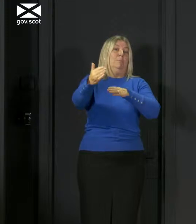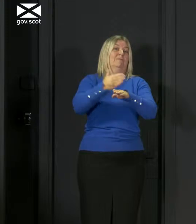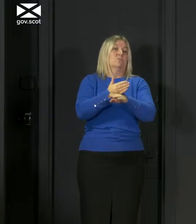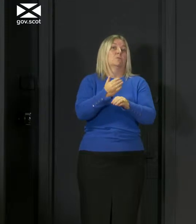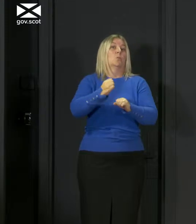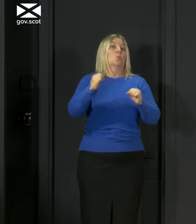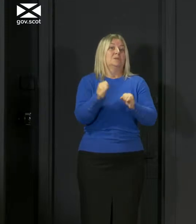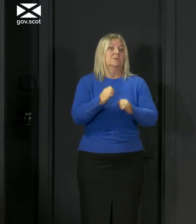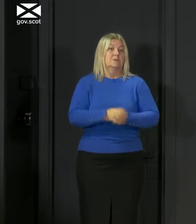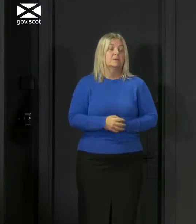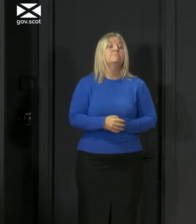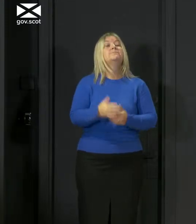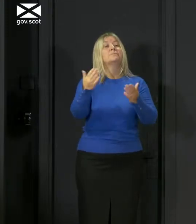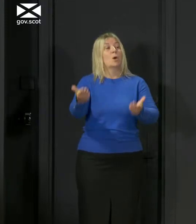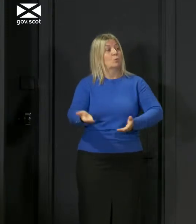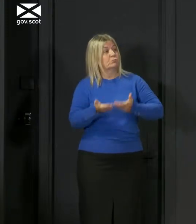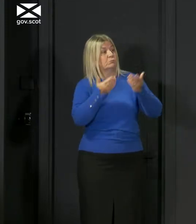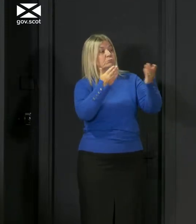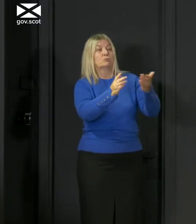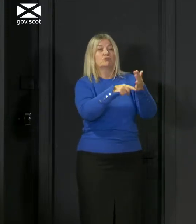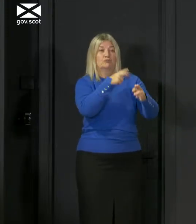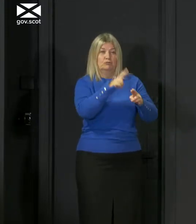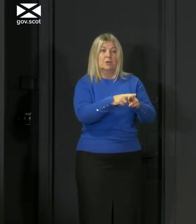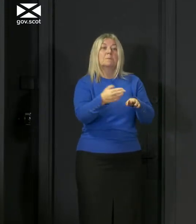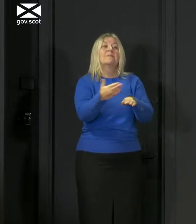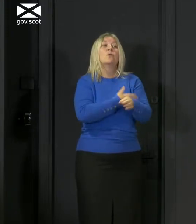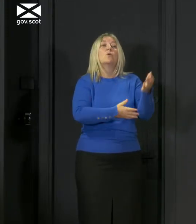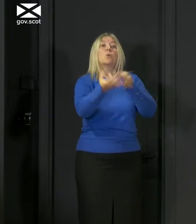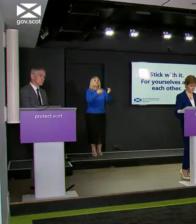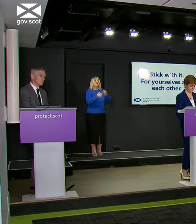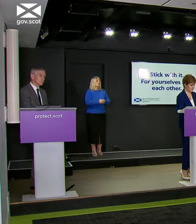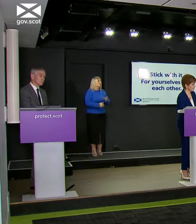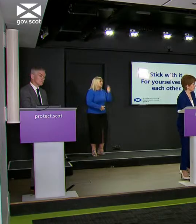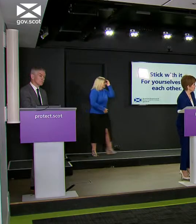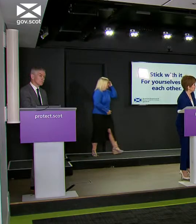I'll hand over now to the Health Secretary before the three of us take questions as usual. Thank you